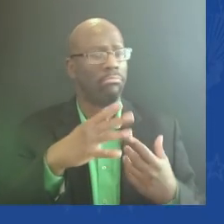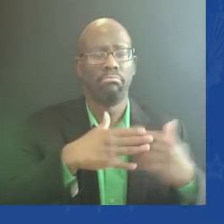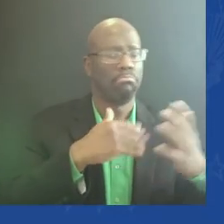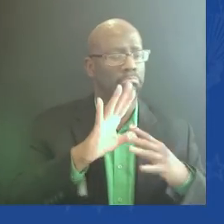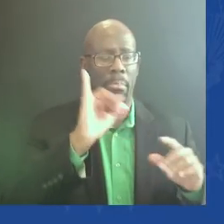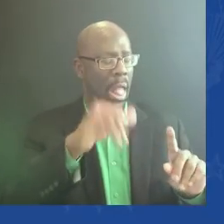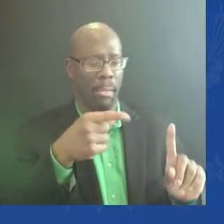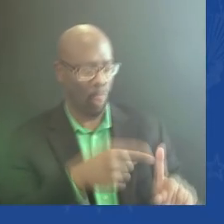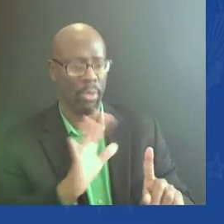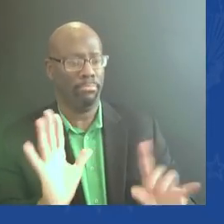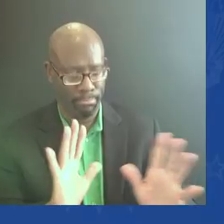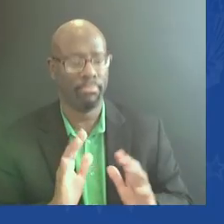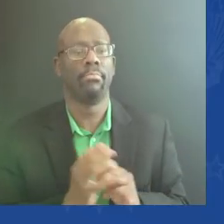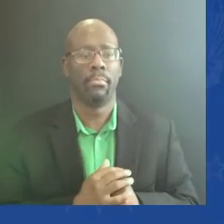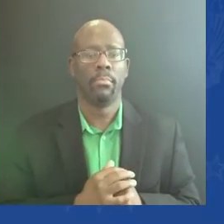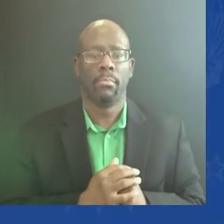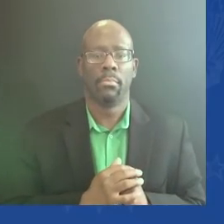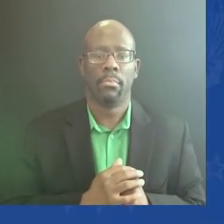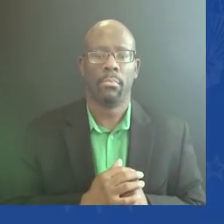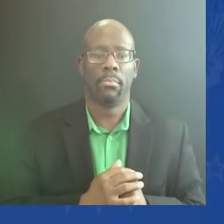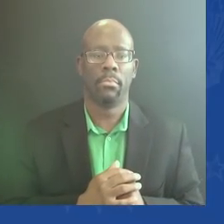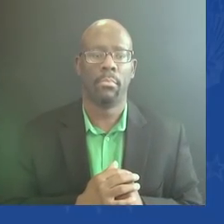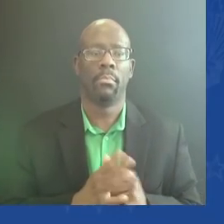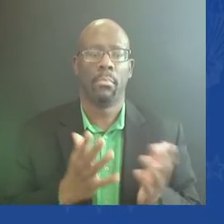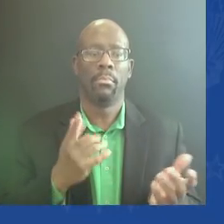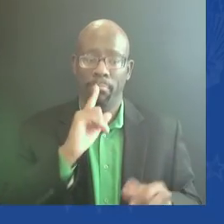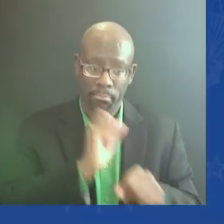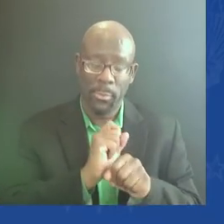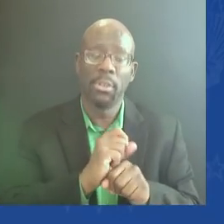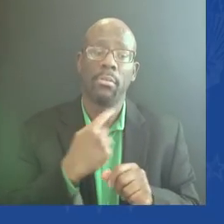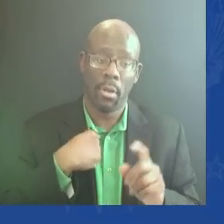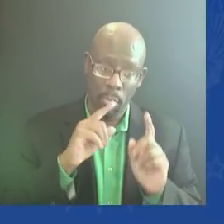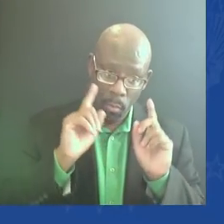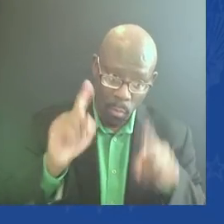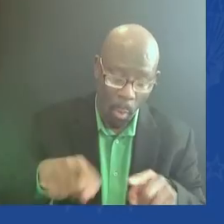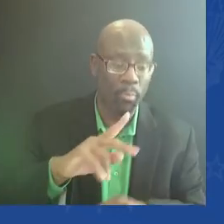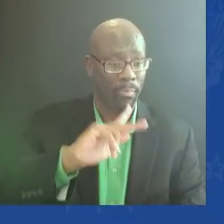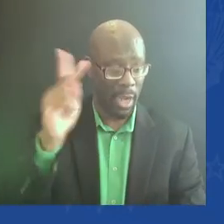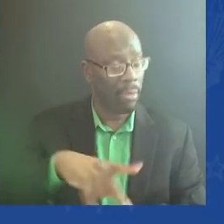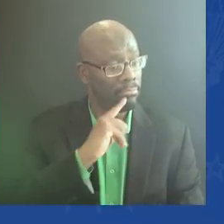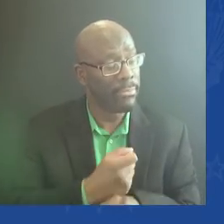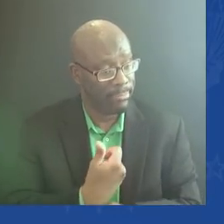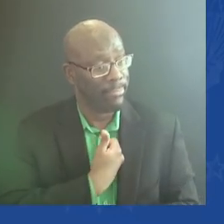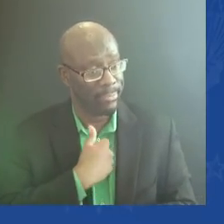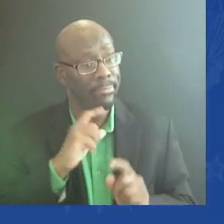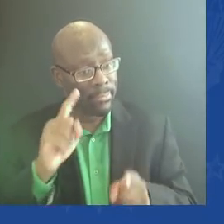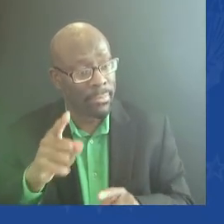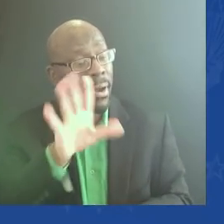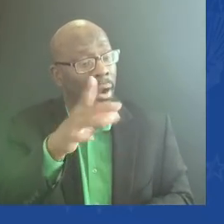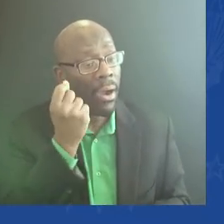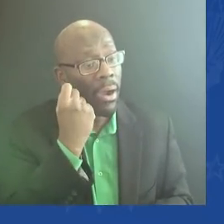And I did, but it was -- the wounds were still raw of the loss of my son. And I had my extended family --